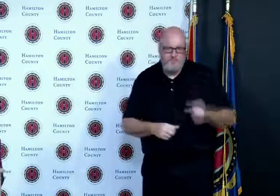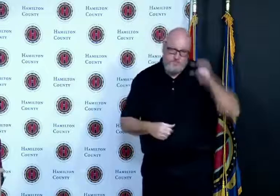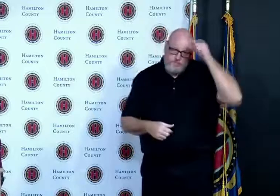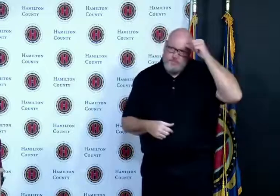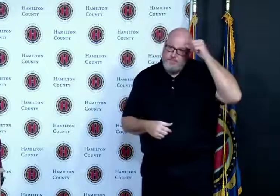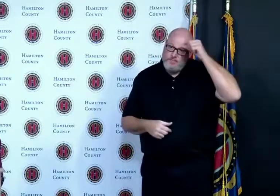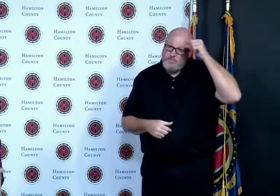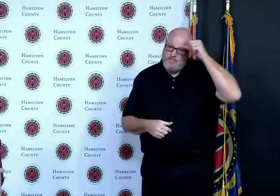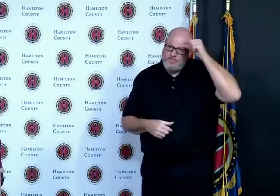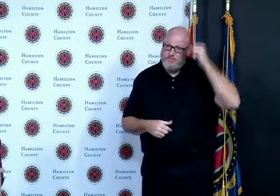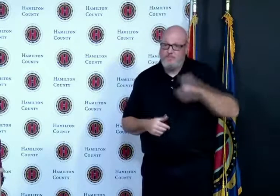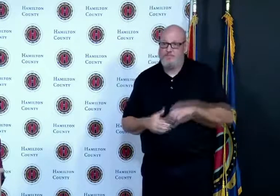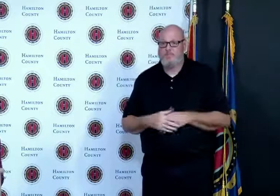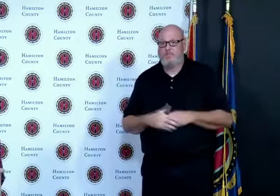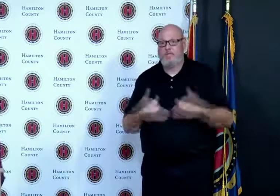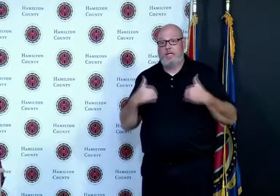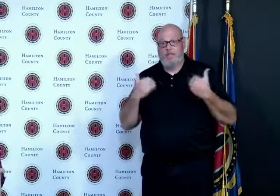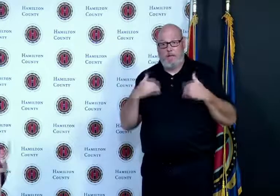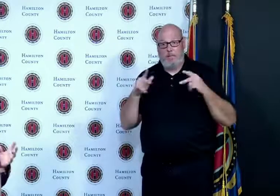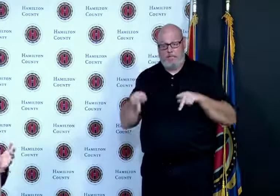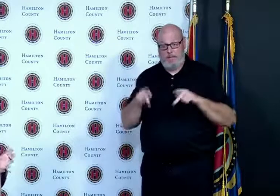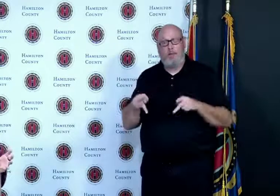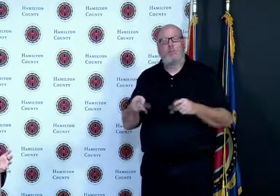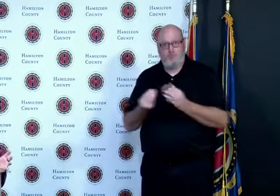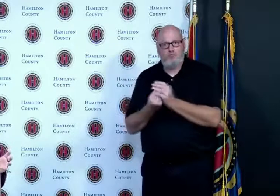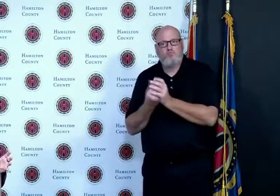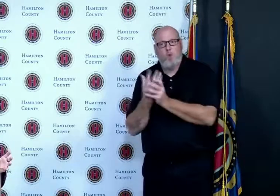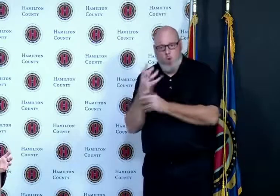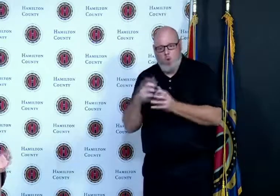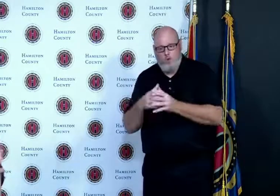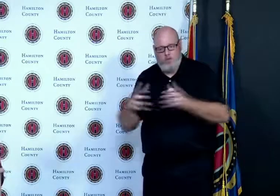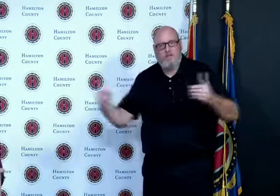are ticking up week after week but they're ticking up in all age groups week after week so we'll